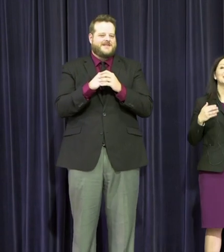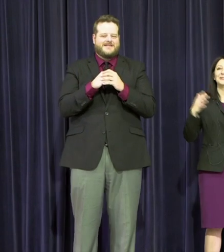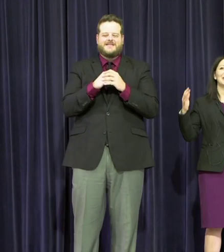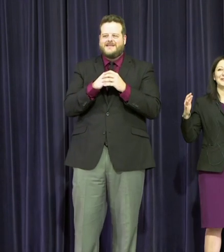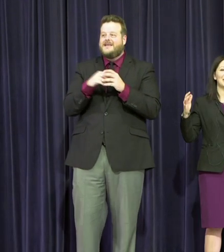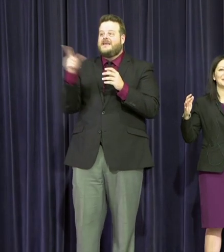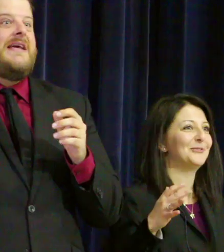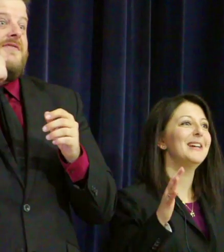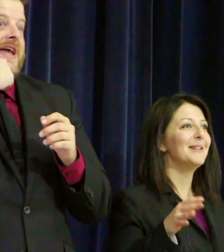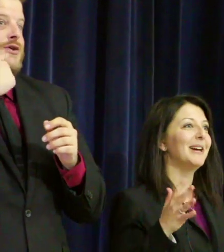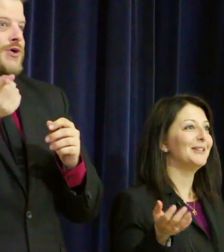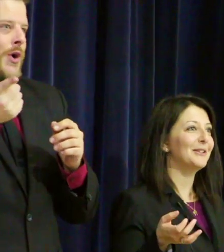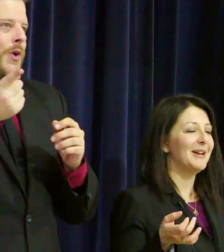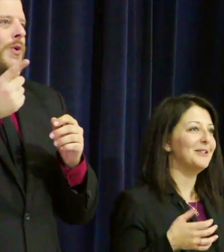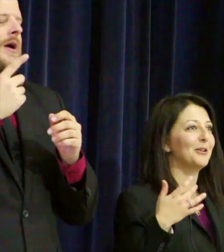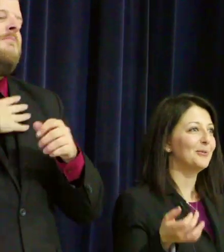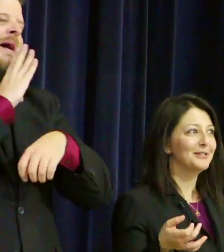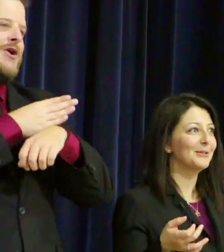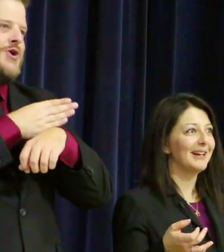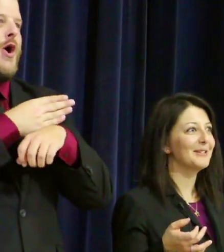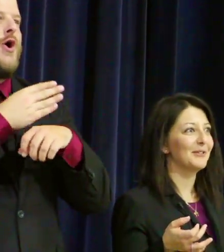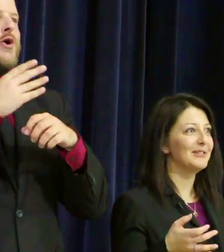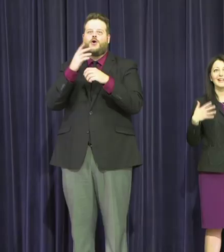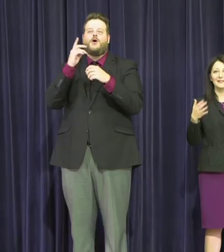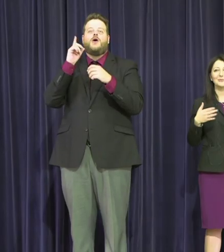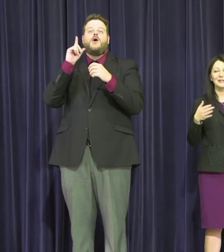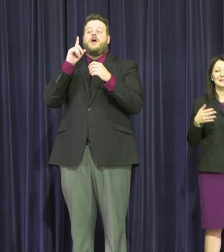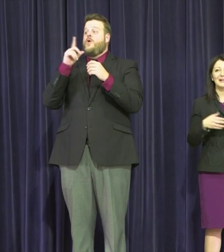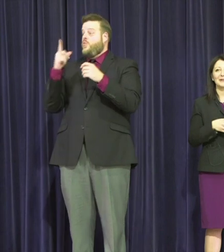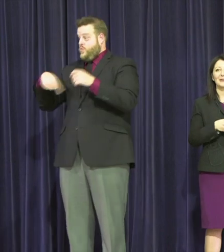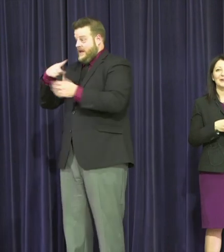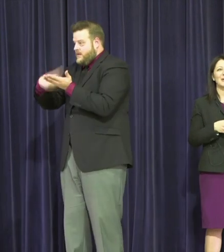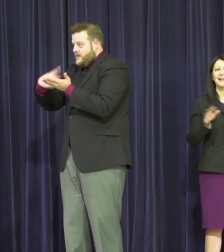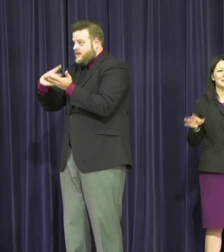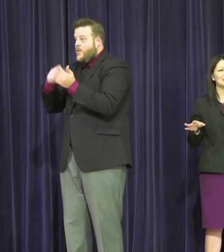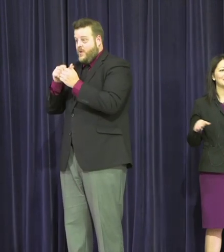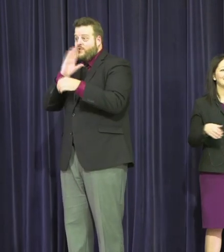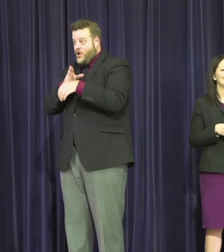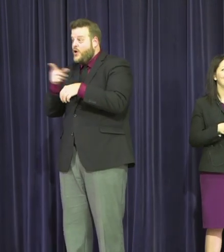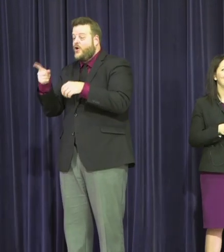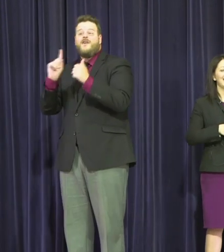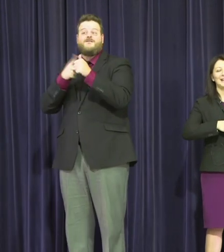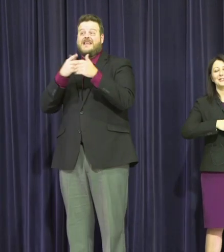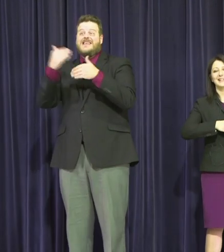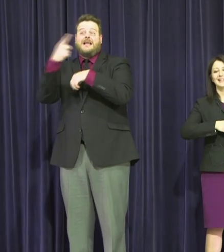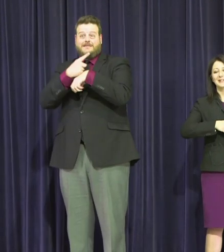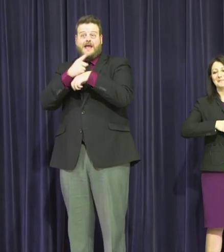They told all of our friends. My daughter ratted to all of her preschool class a day after we talked about it with her. We hadn't told our friends yet.